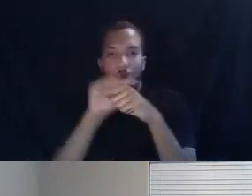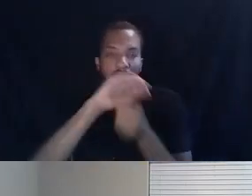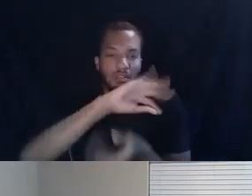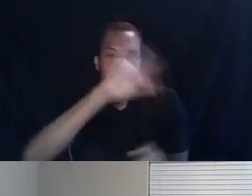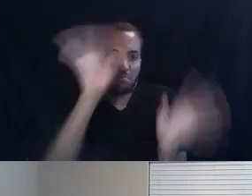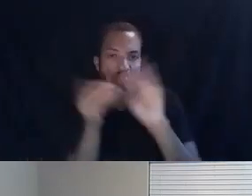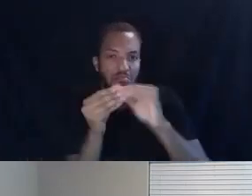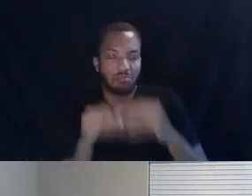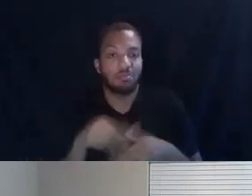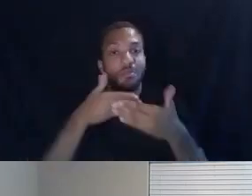Next slide please.